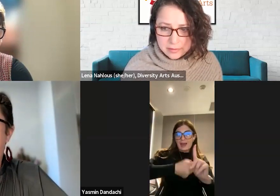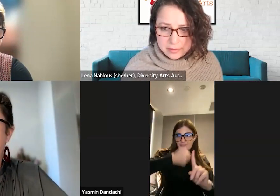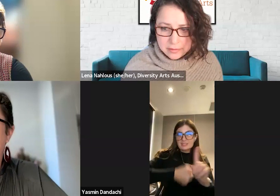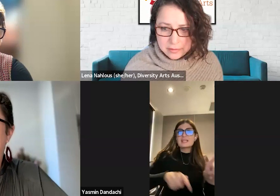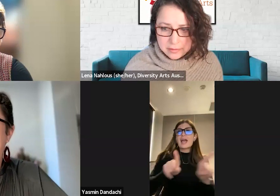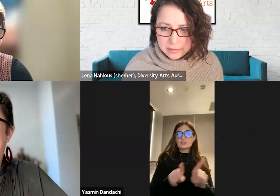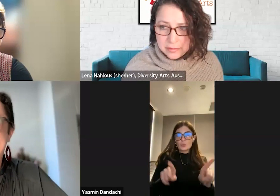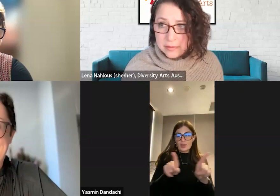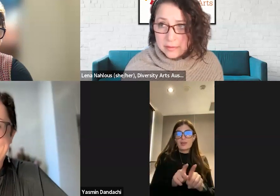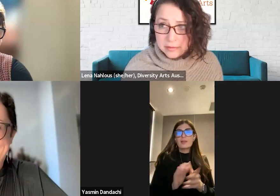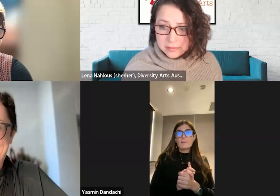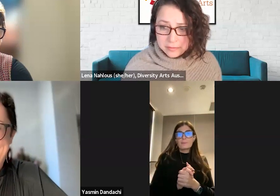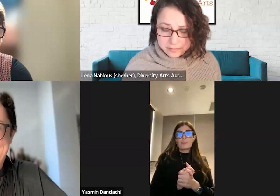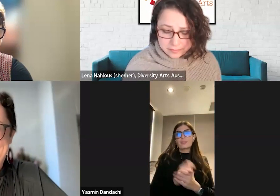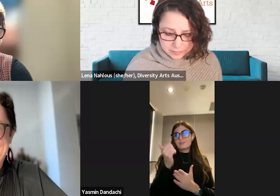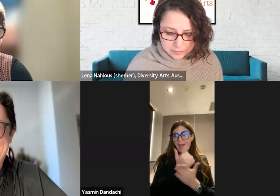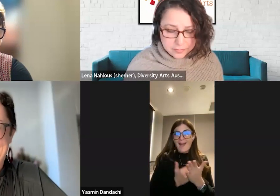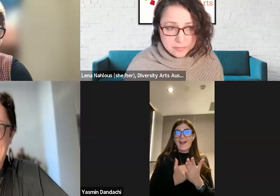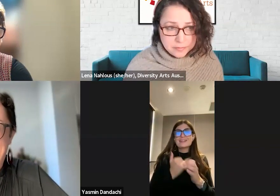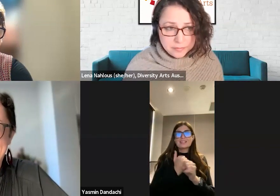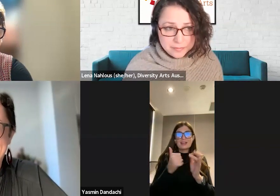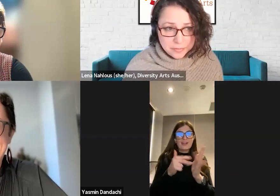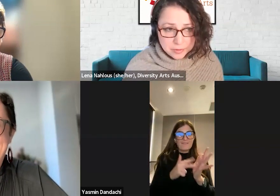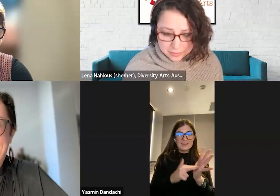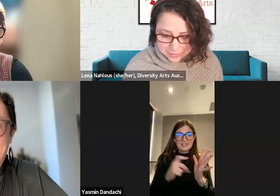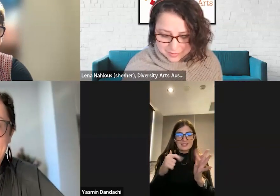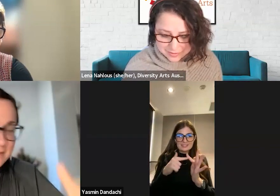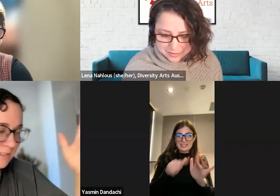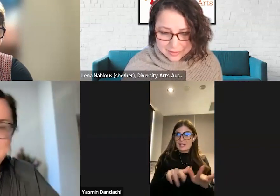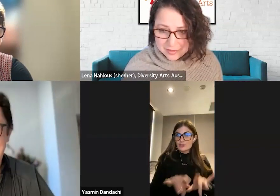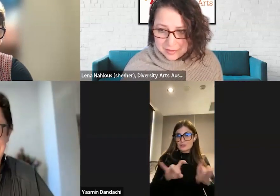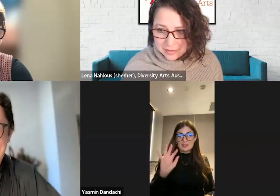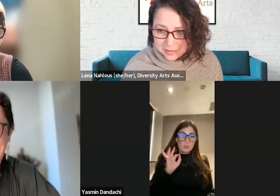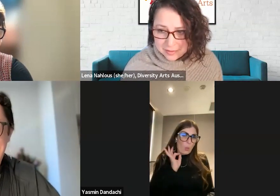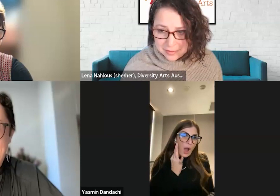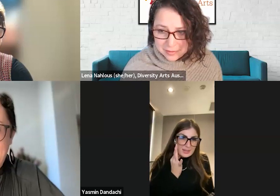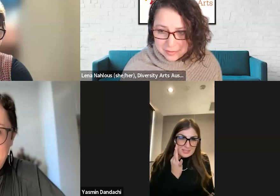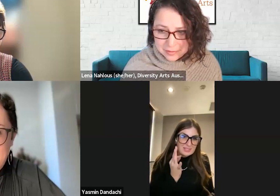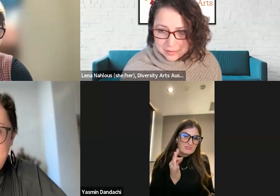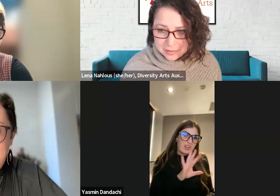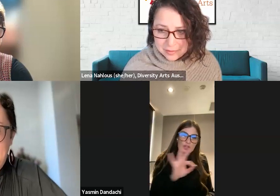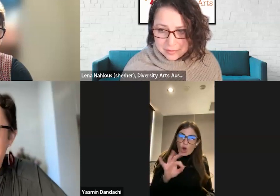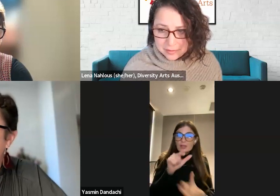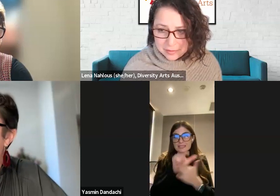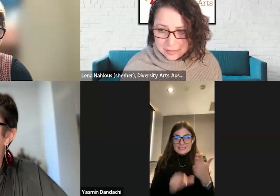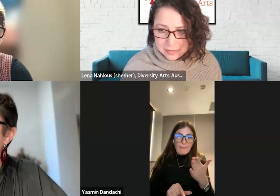arts governance in Australia is white, cis, non-disabled monoculture mainly,